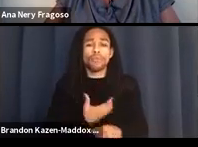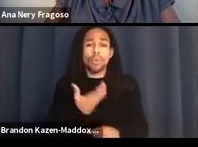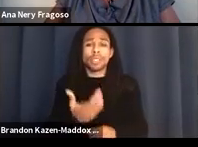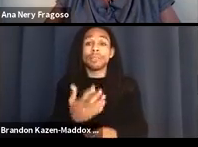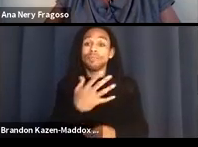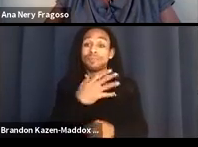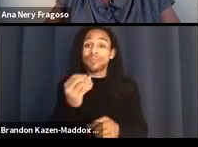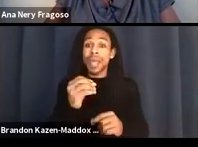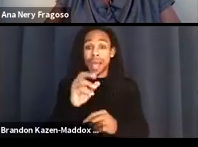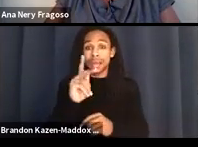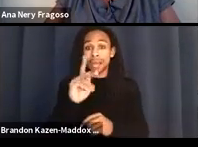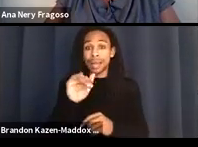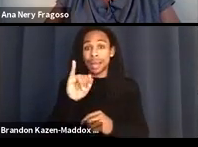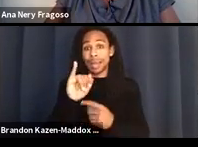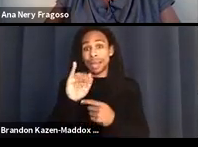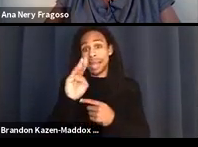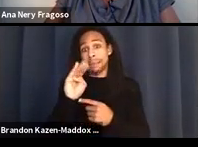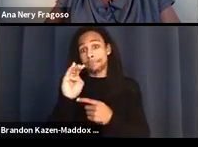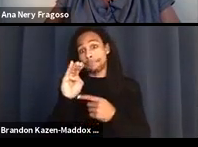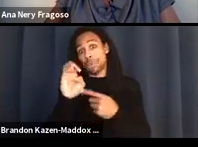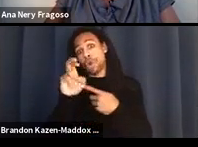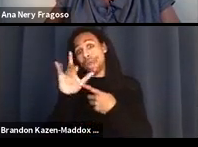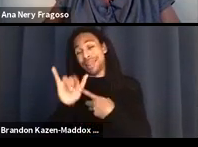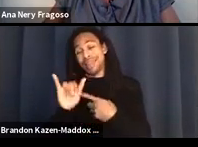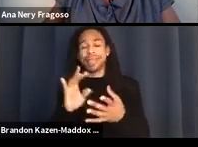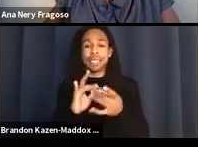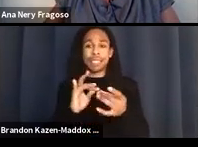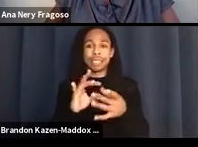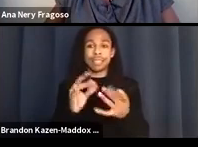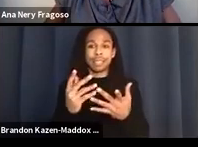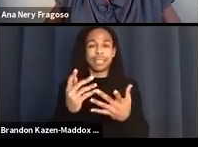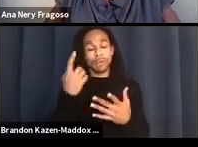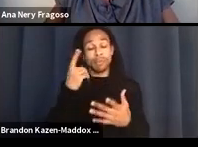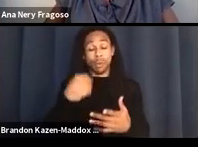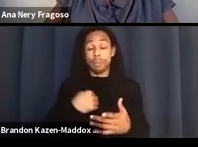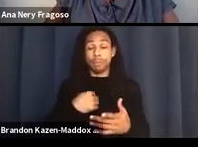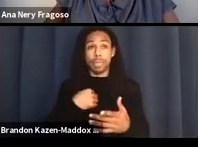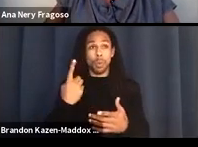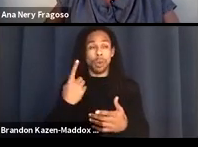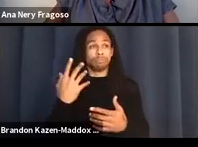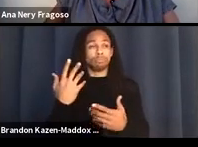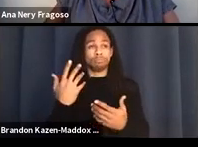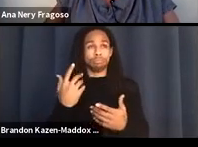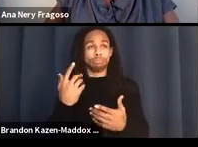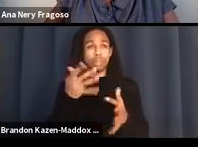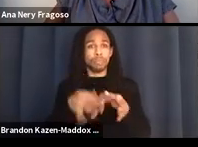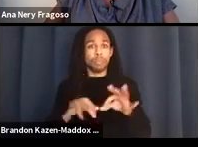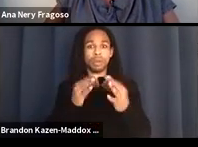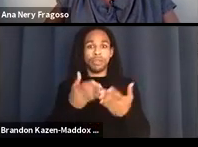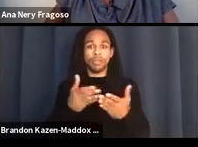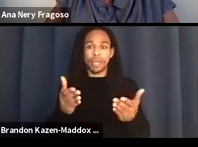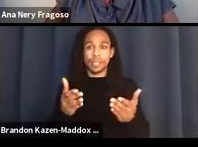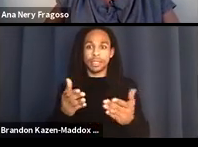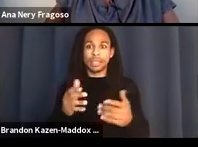to use our voices to support the arts, because we know how we're impacted by it, whether